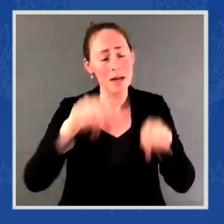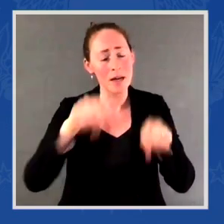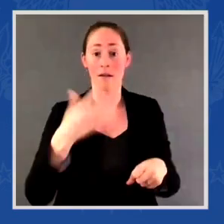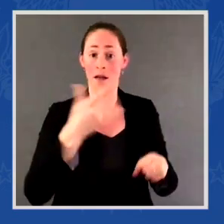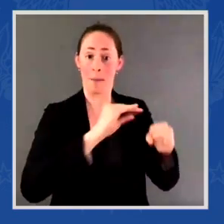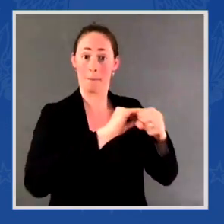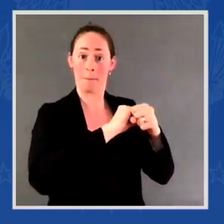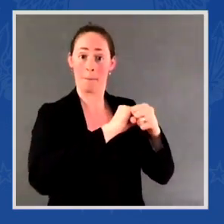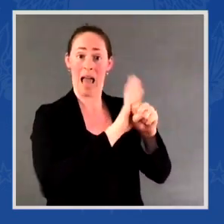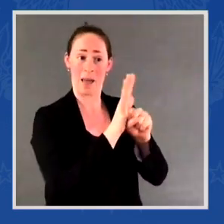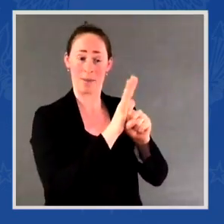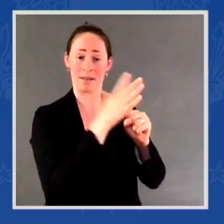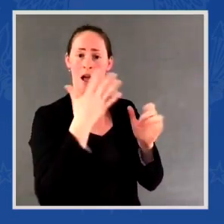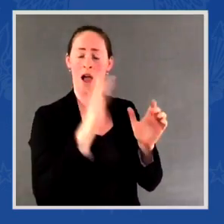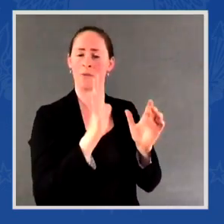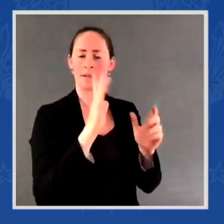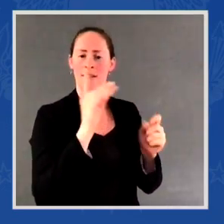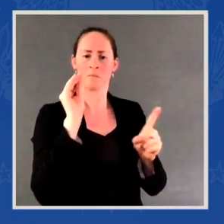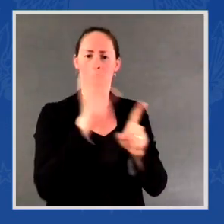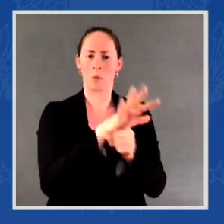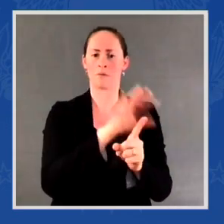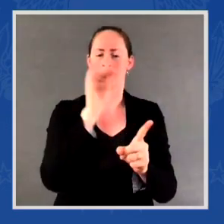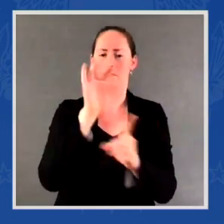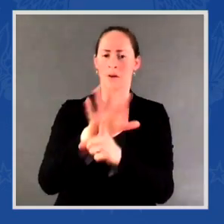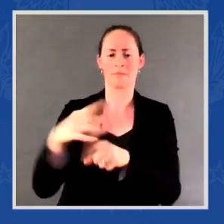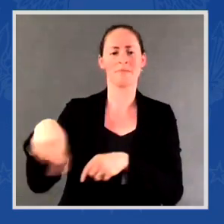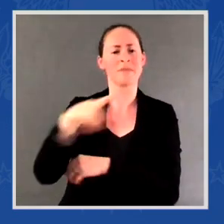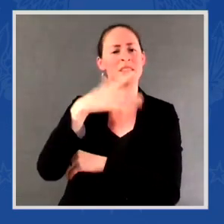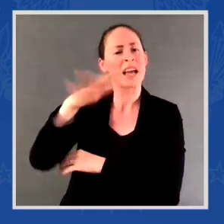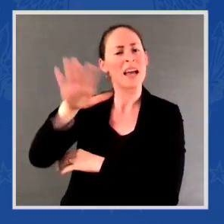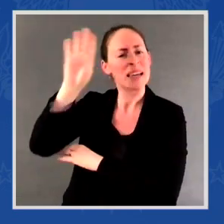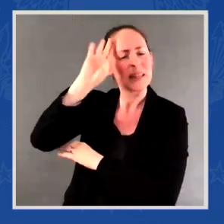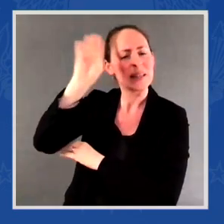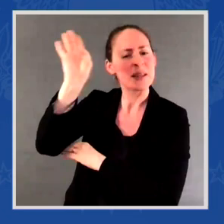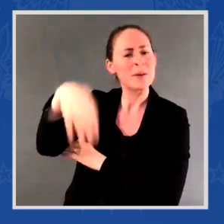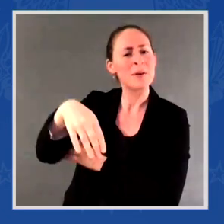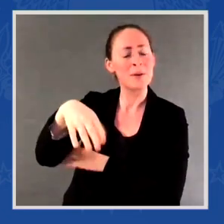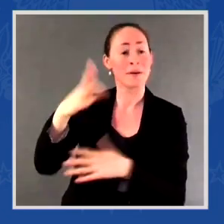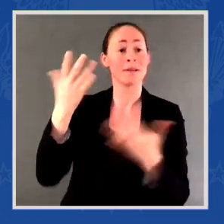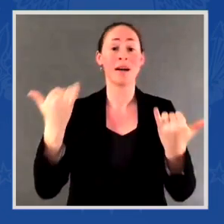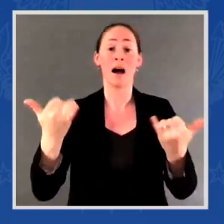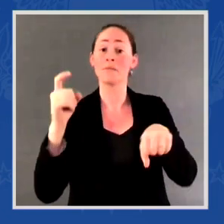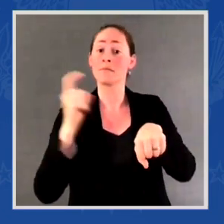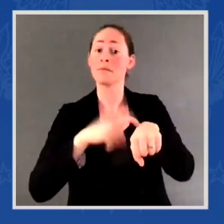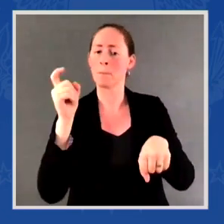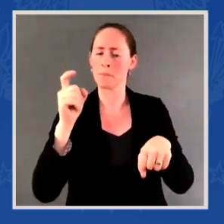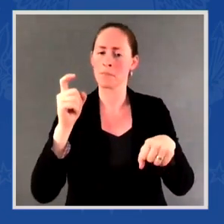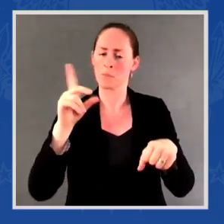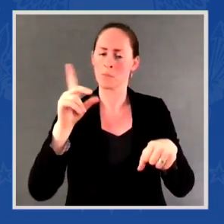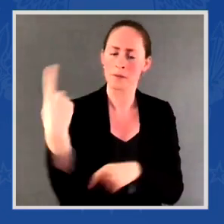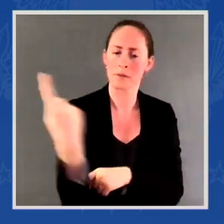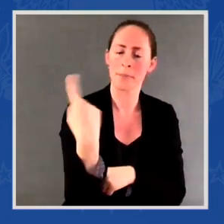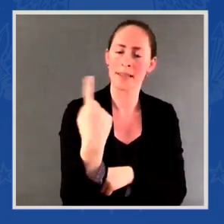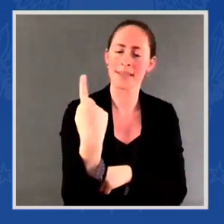Now we can do something about it. And in North Carolina, we are making progress